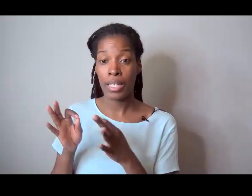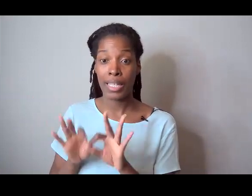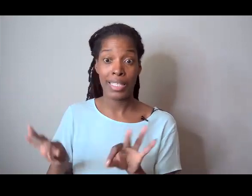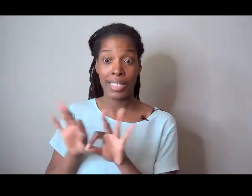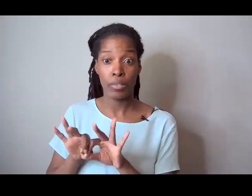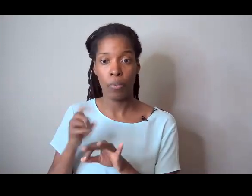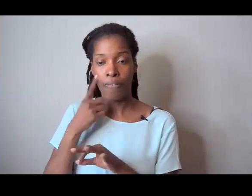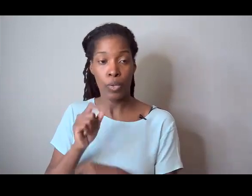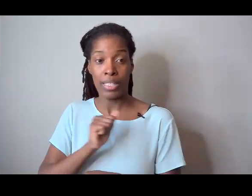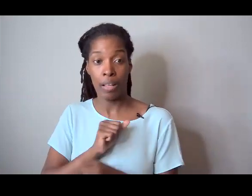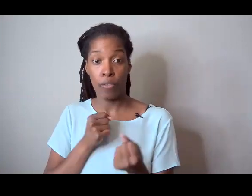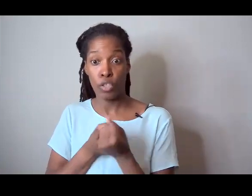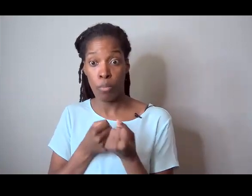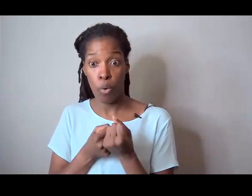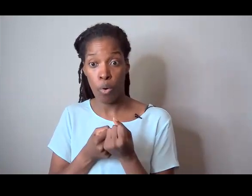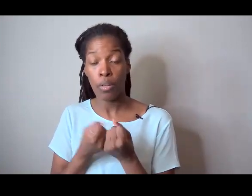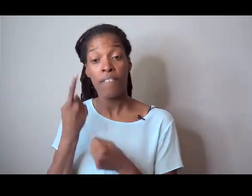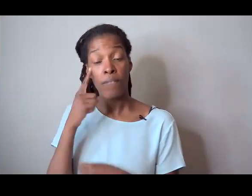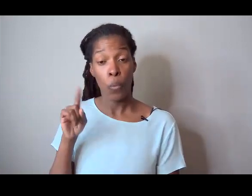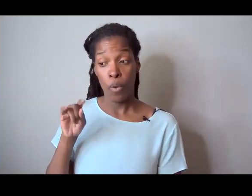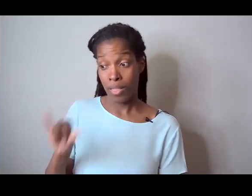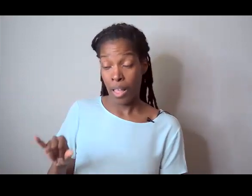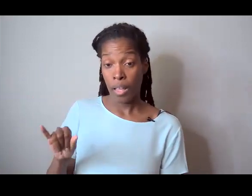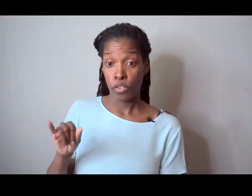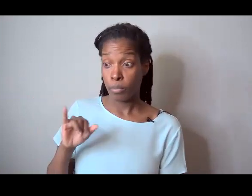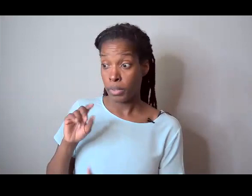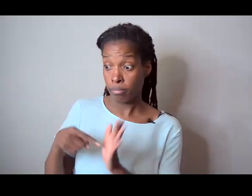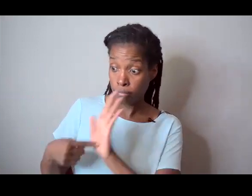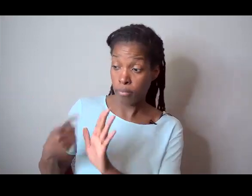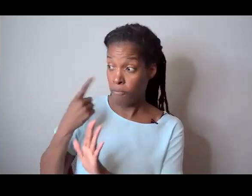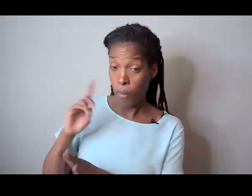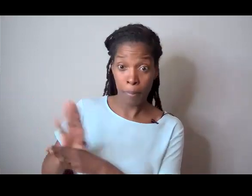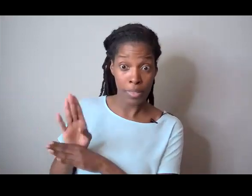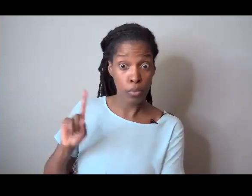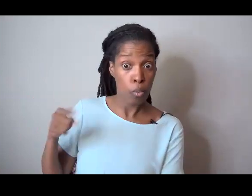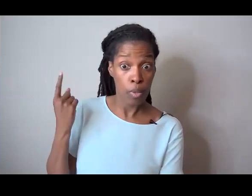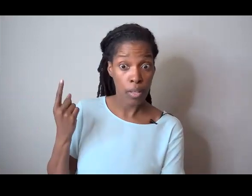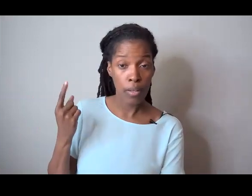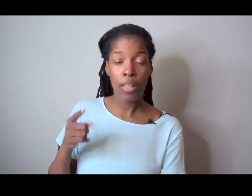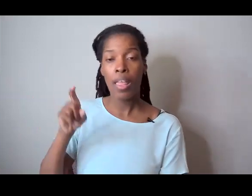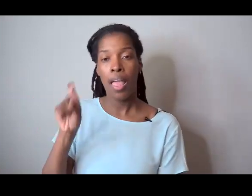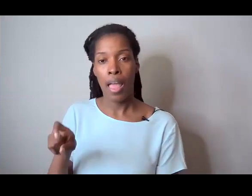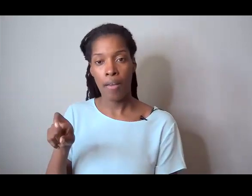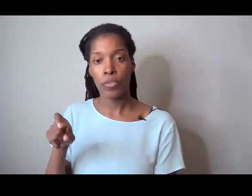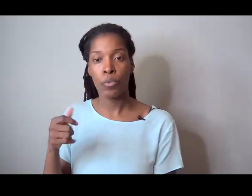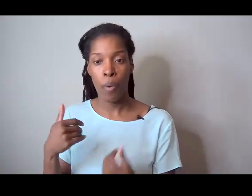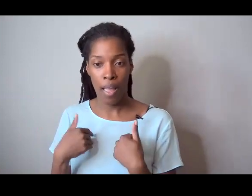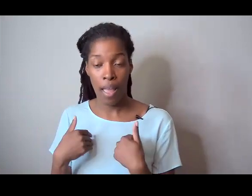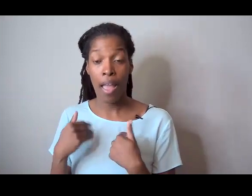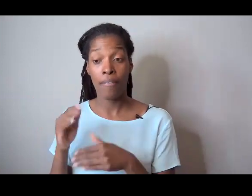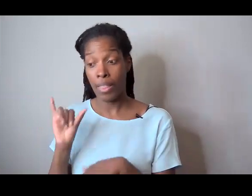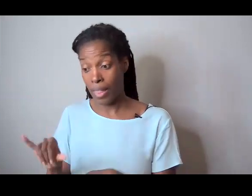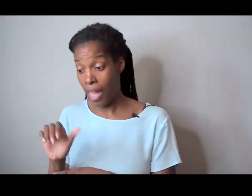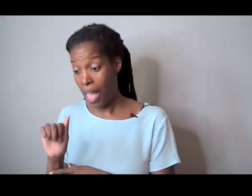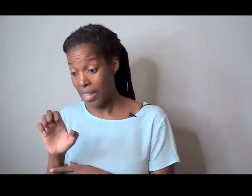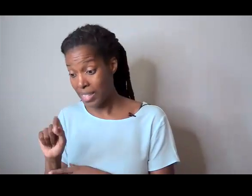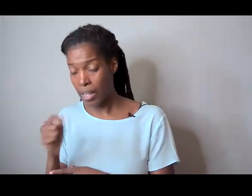You have to have the assets and they have to be in current use.